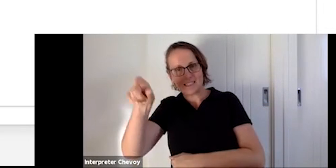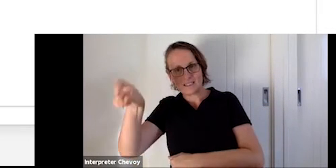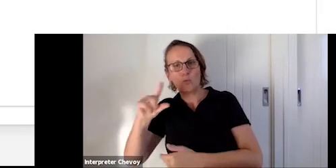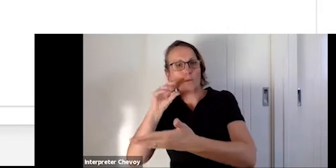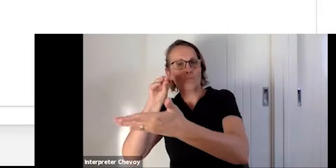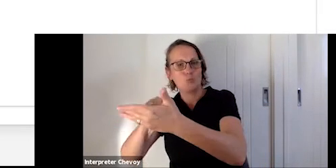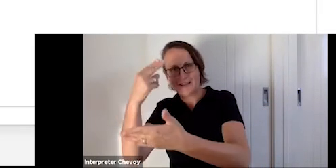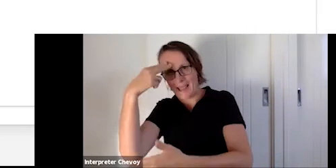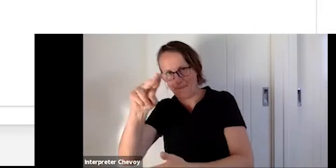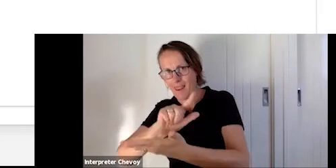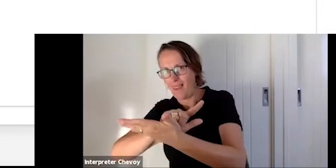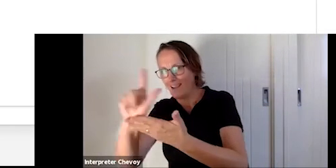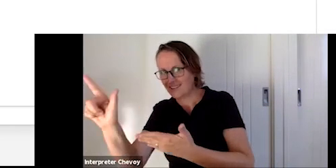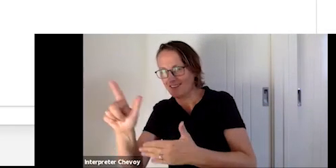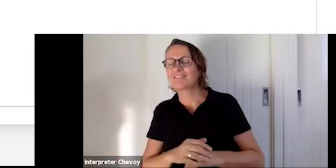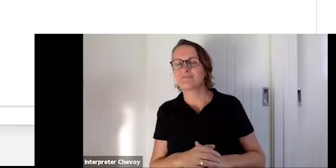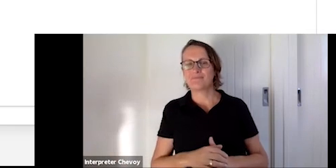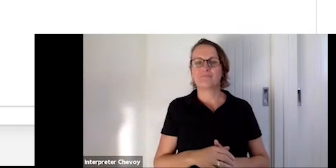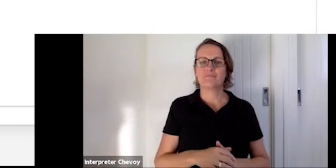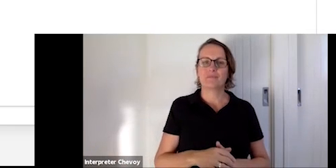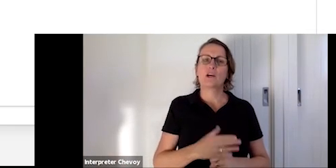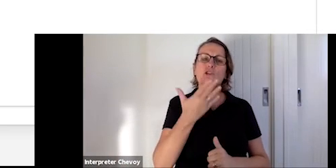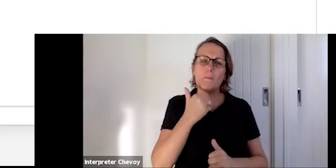So basically, make it as easy as possible for the